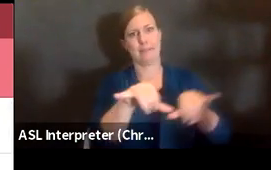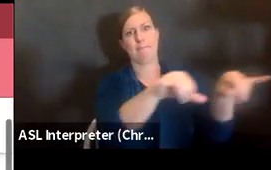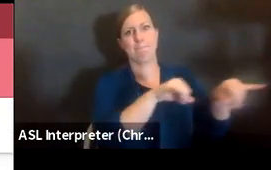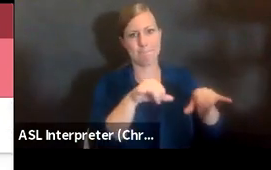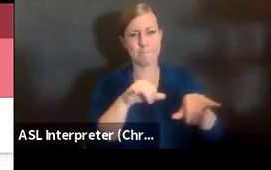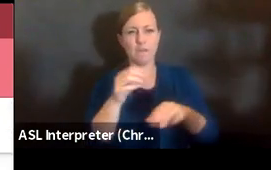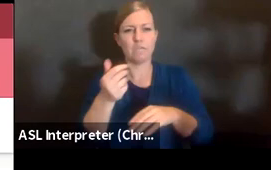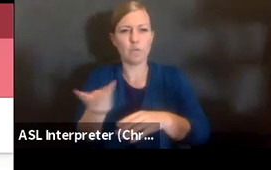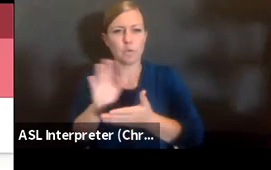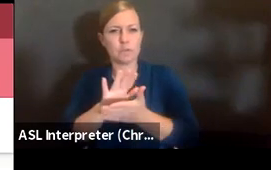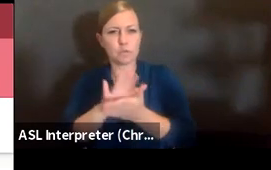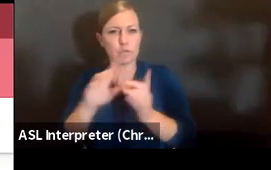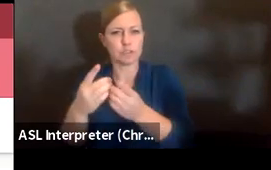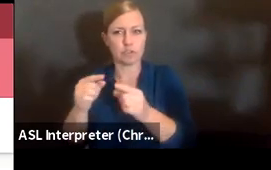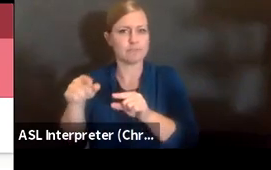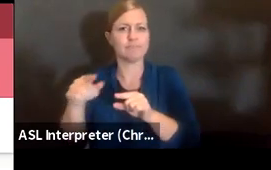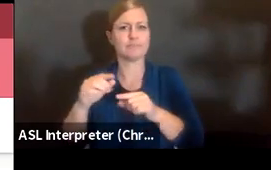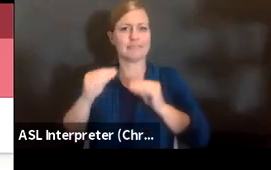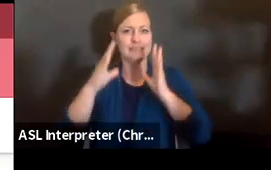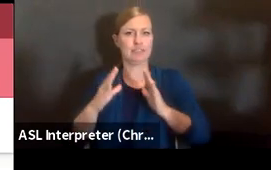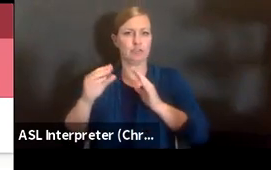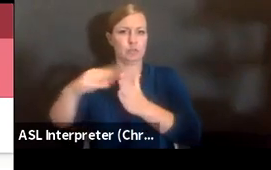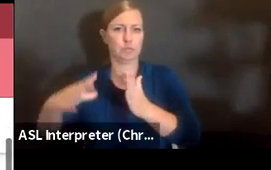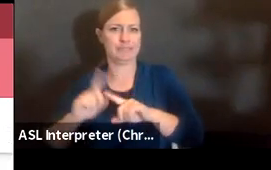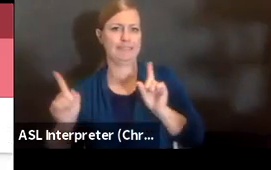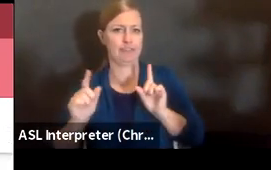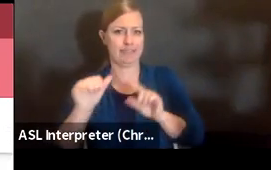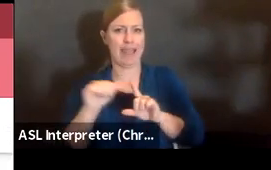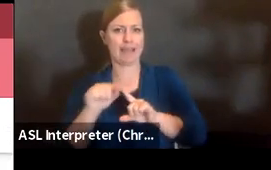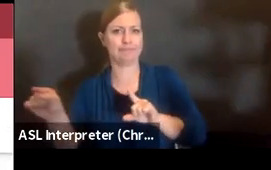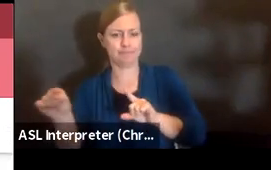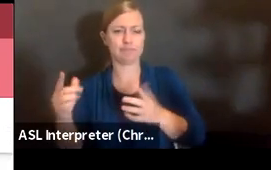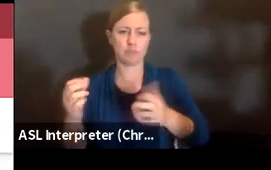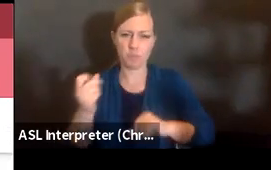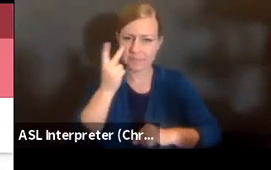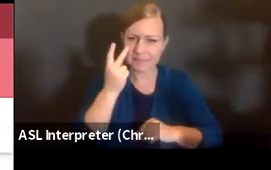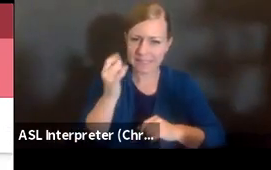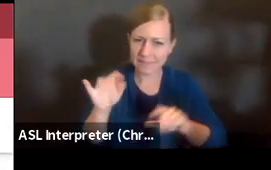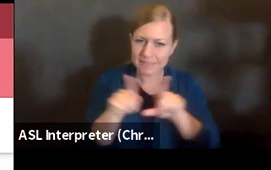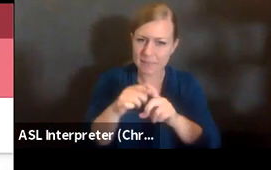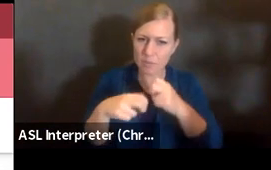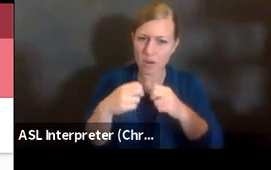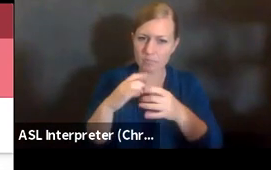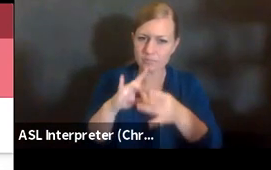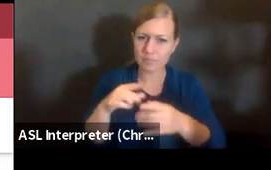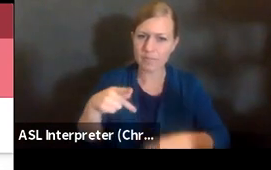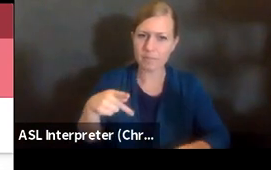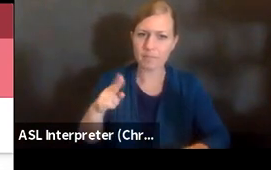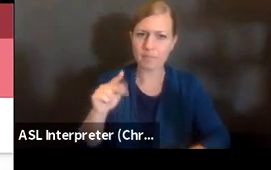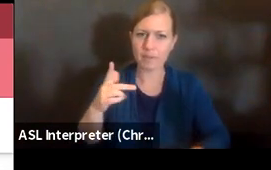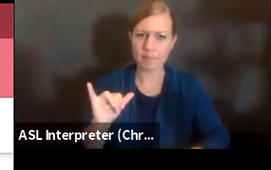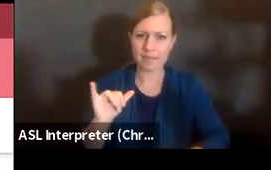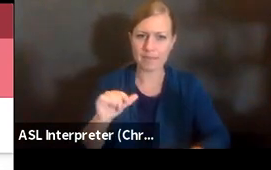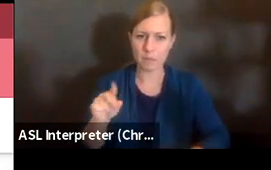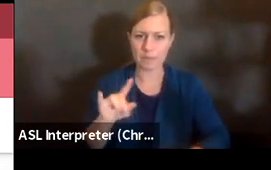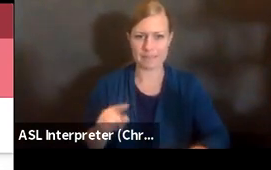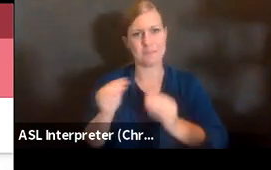Katherine Livick - ESD 112: a different one here. Let's see if we have that same problem with our puppy quiz. So this is a much more fun quiz. This one involves puppies.